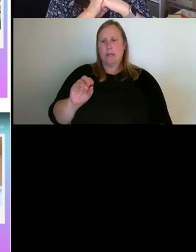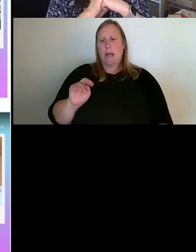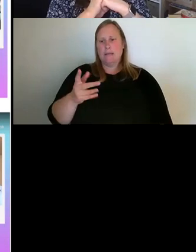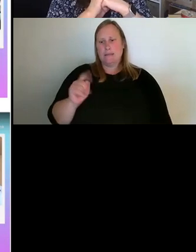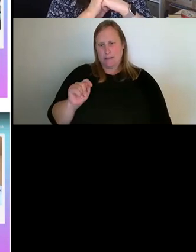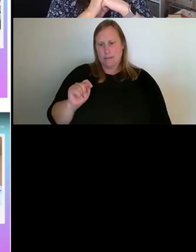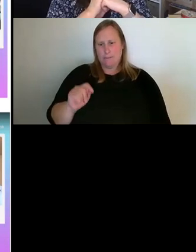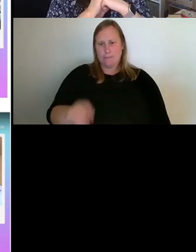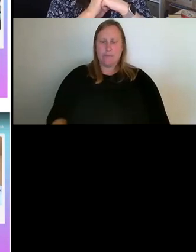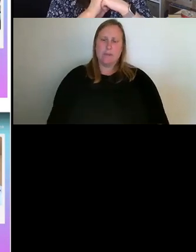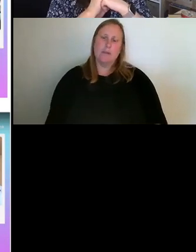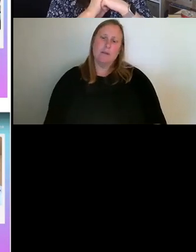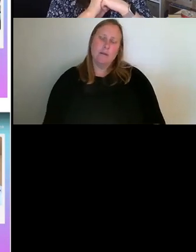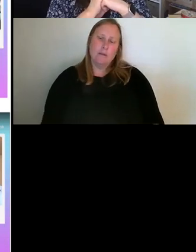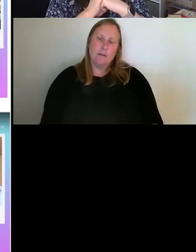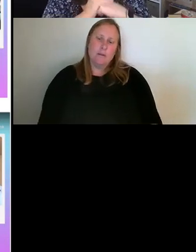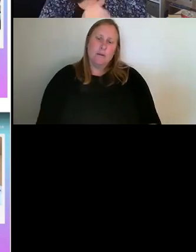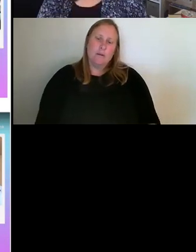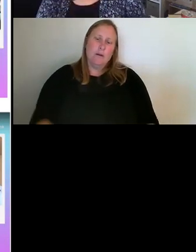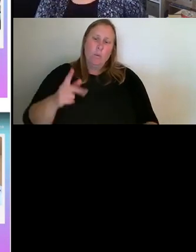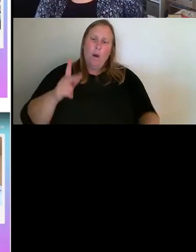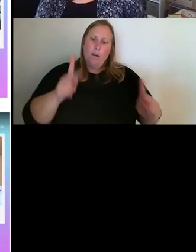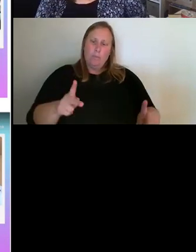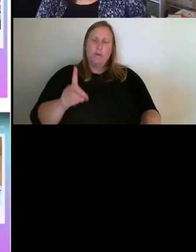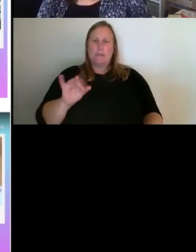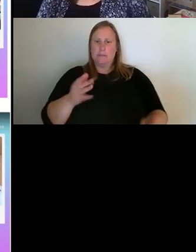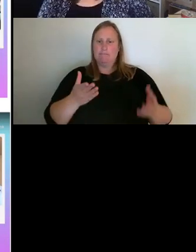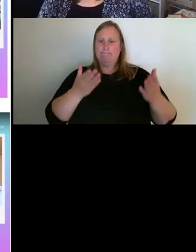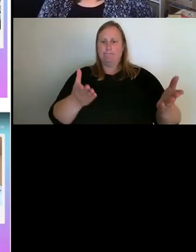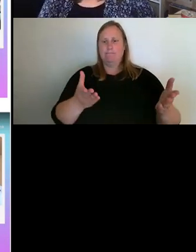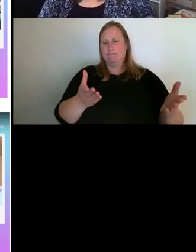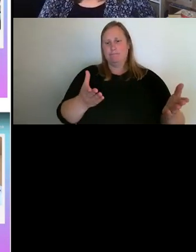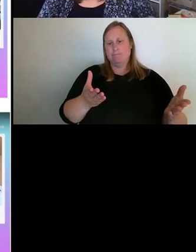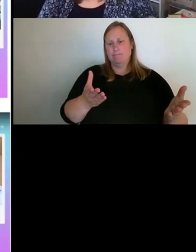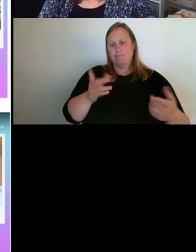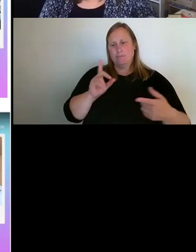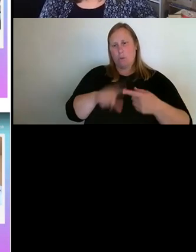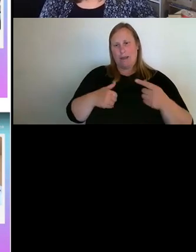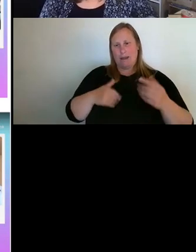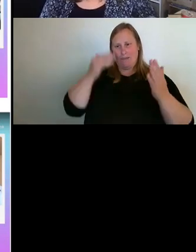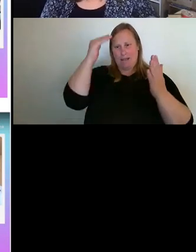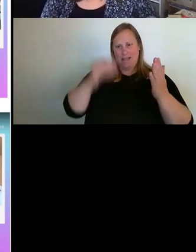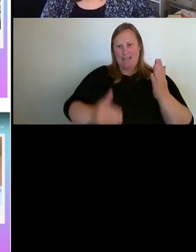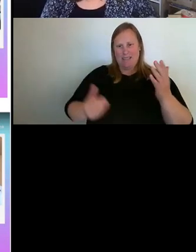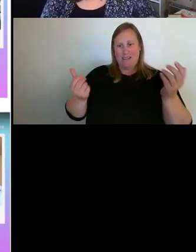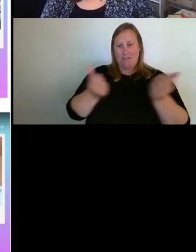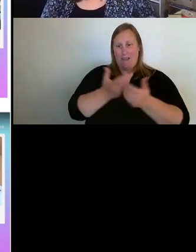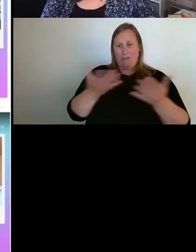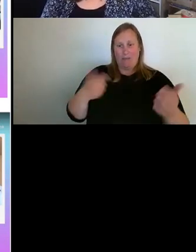had suggested to me there is no way you can have a list of all things that need to have a content warning.